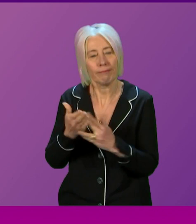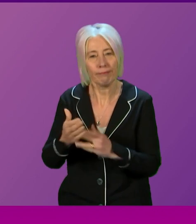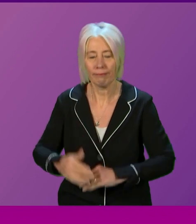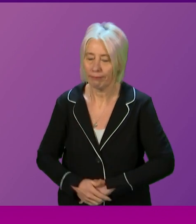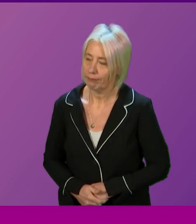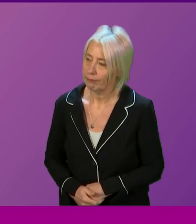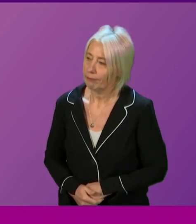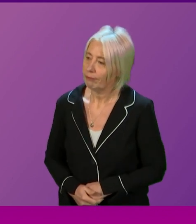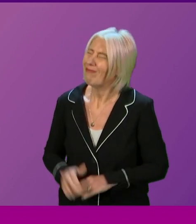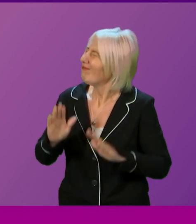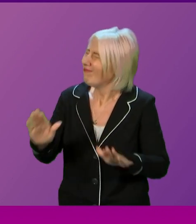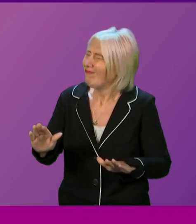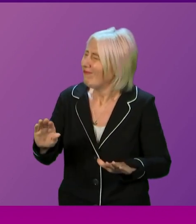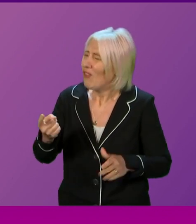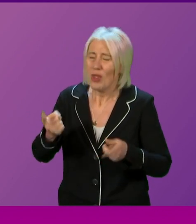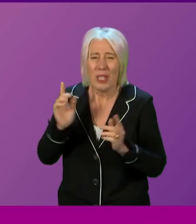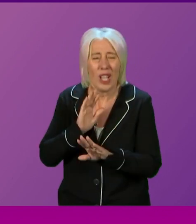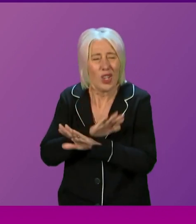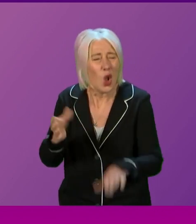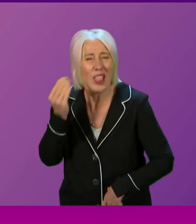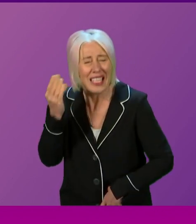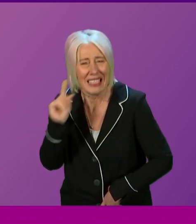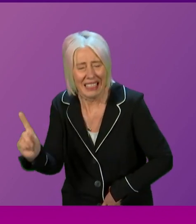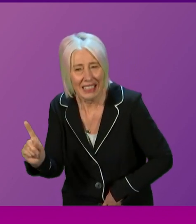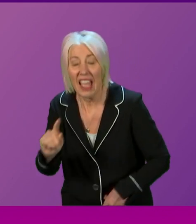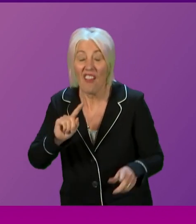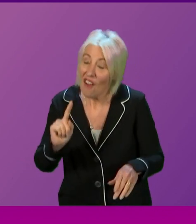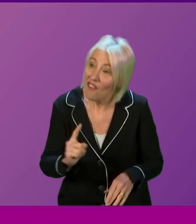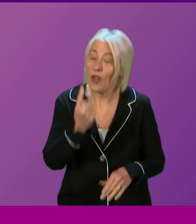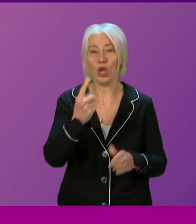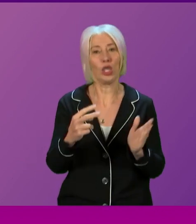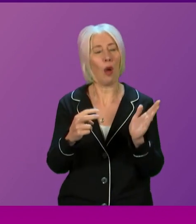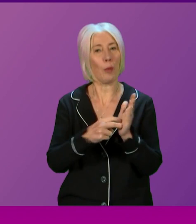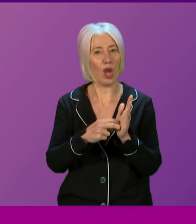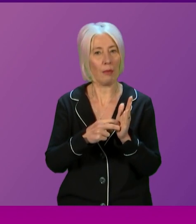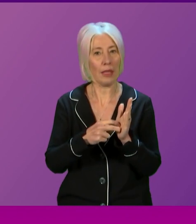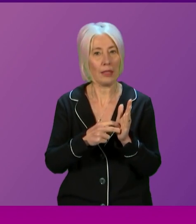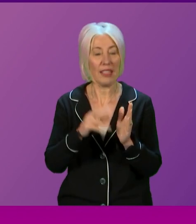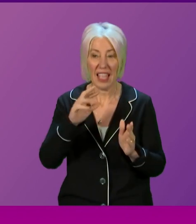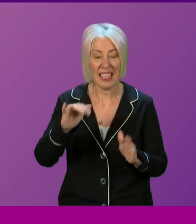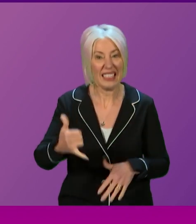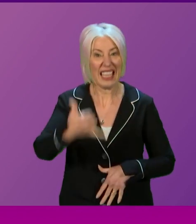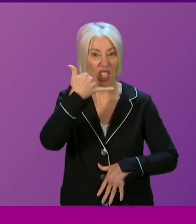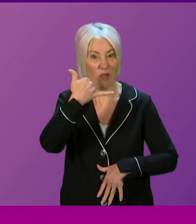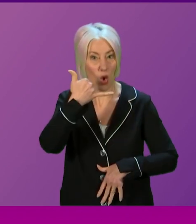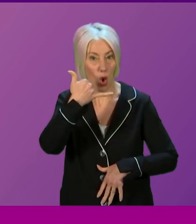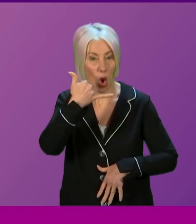The First Minister is just not listening. If someone gets a first appointment that is a telephone call, but their diagnosis does